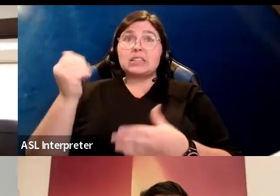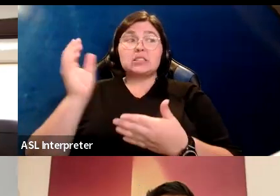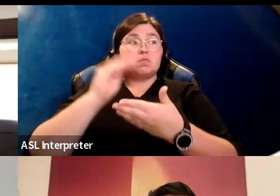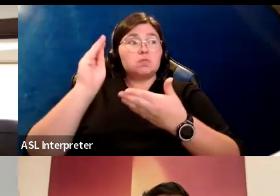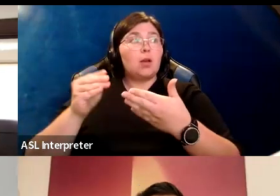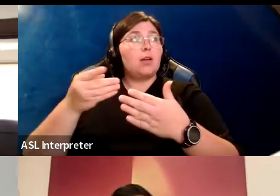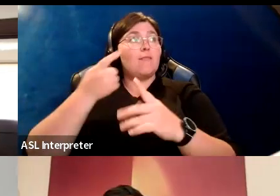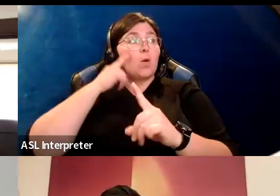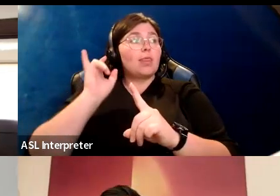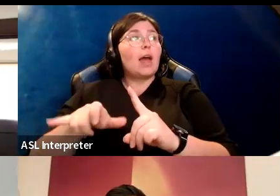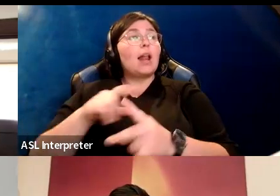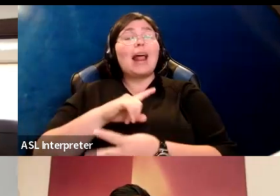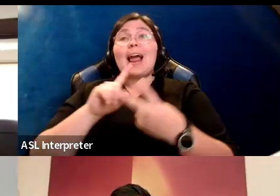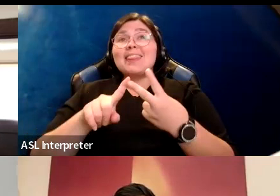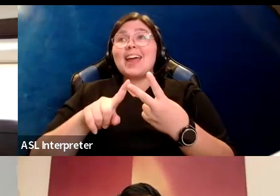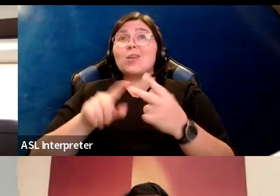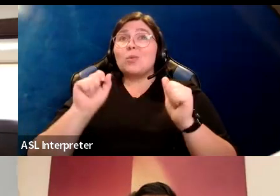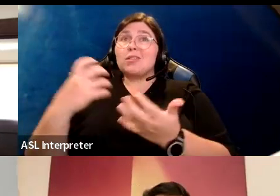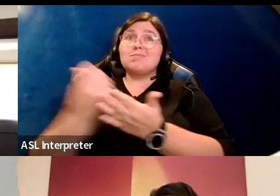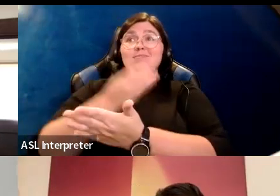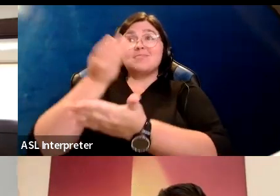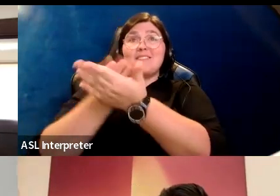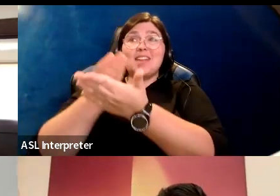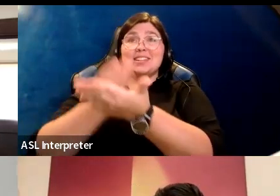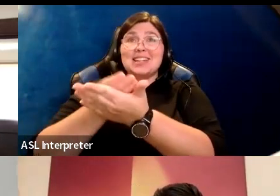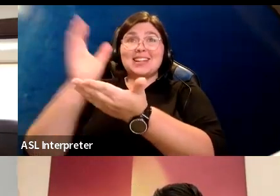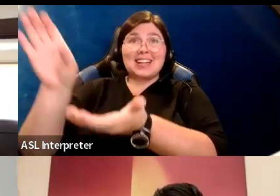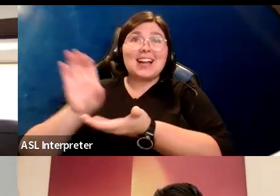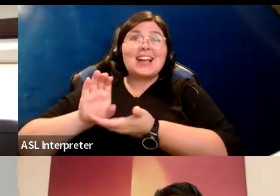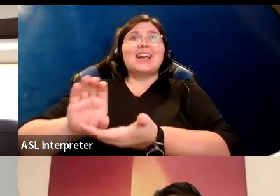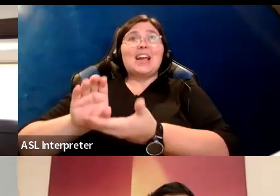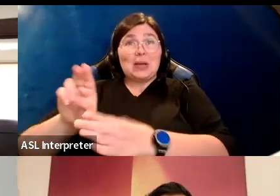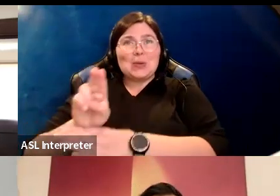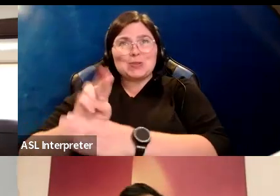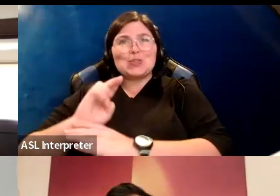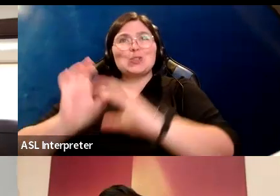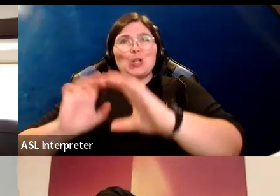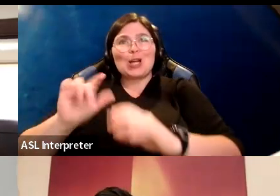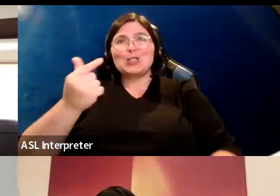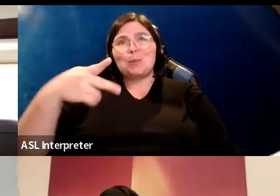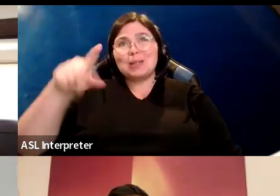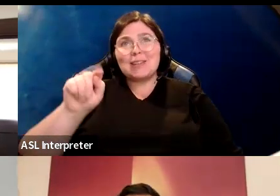And then we were able to get funding and use ChatGPT 4. Then we shifted there.